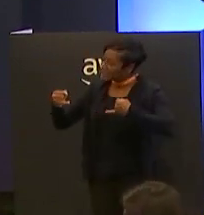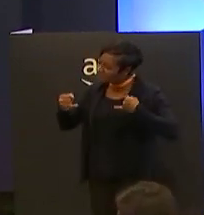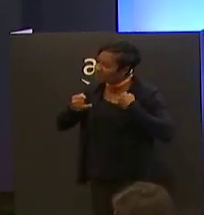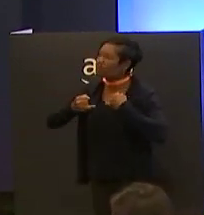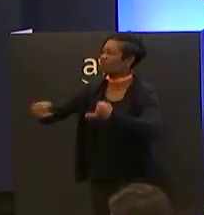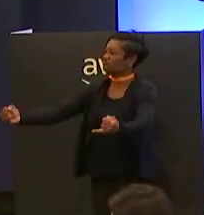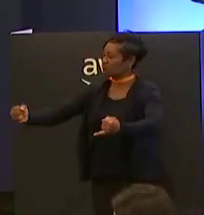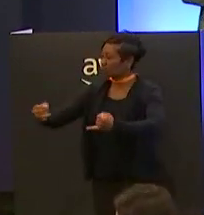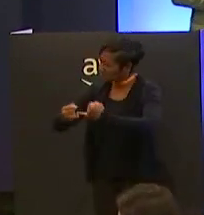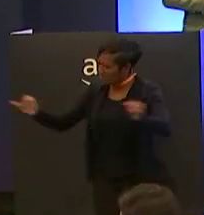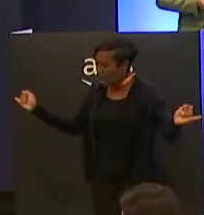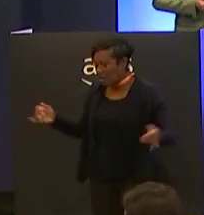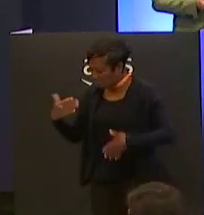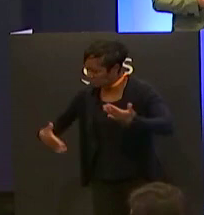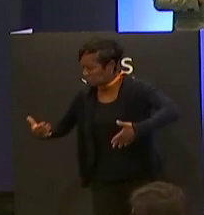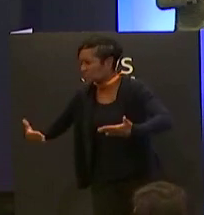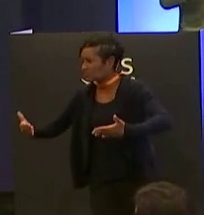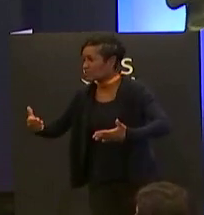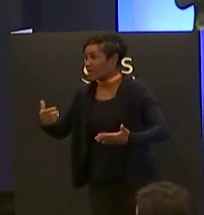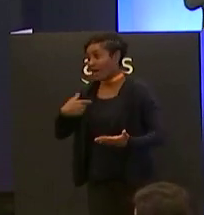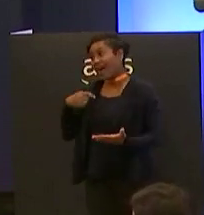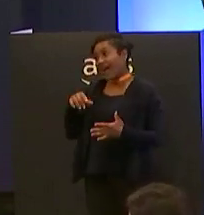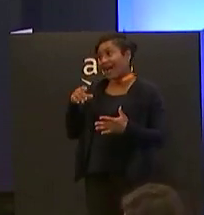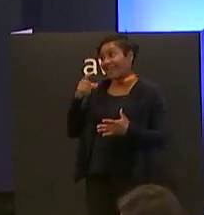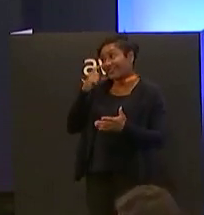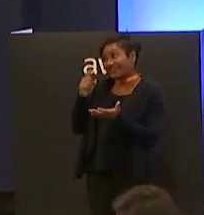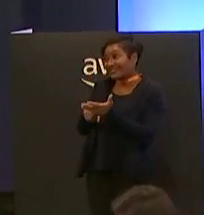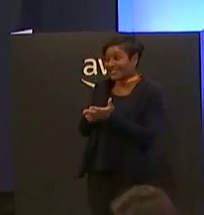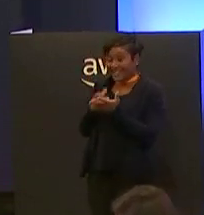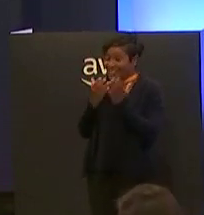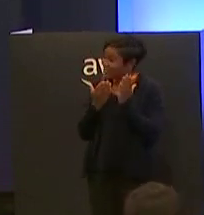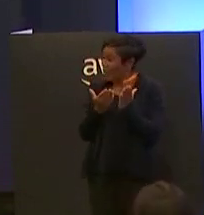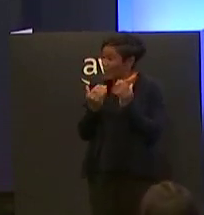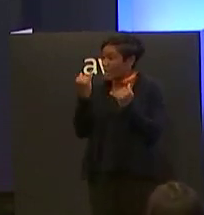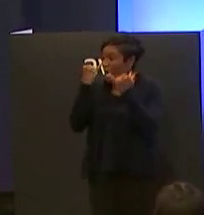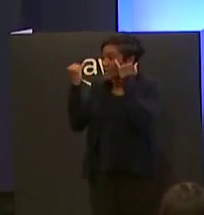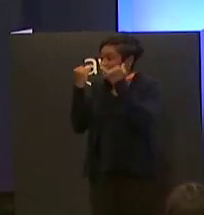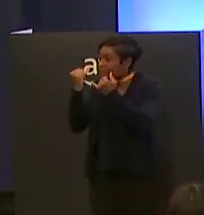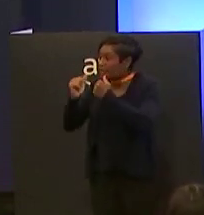And I quite often find these ideas of how to build something,